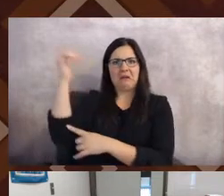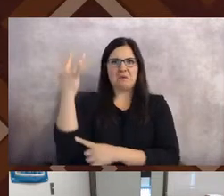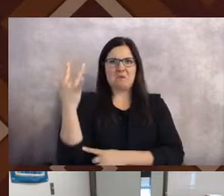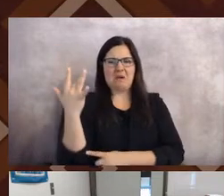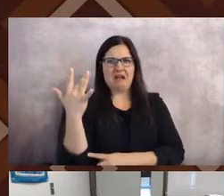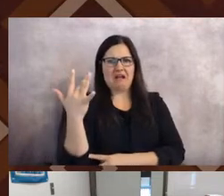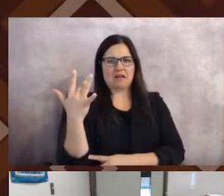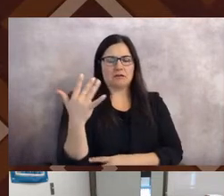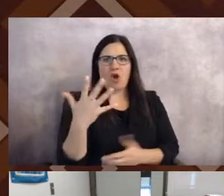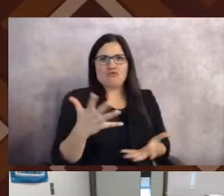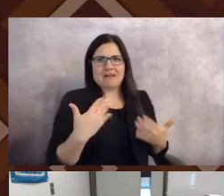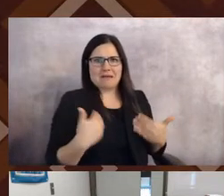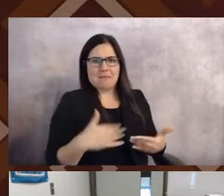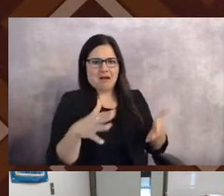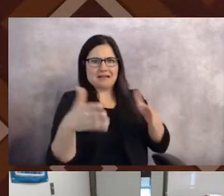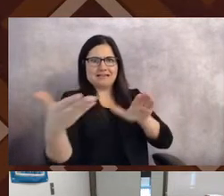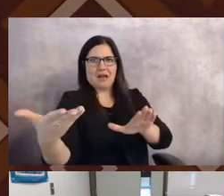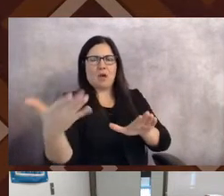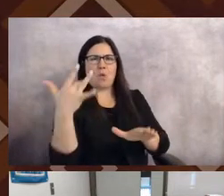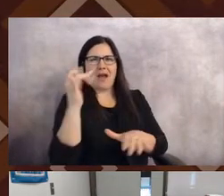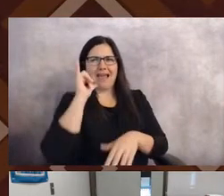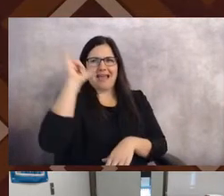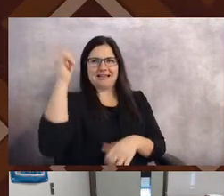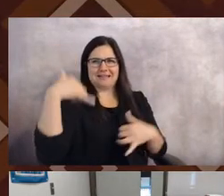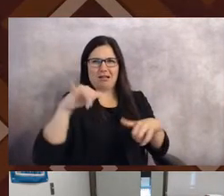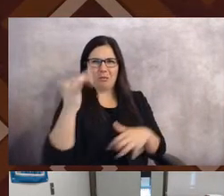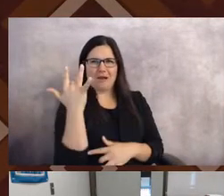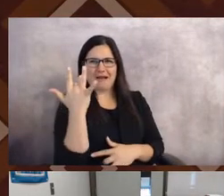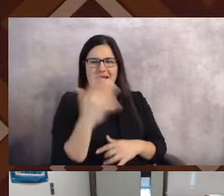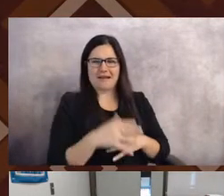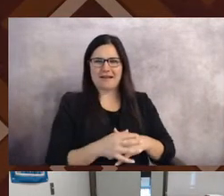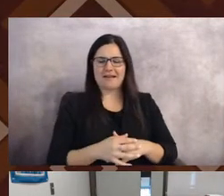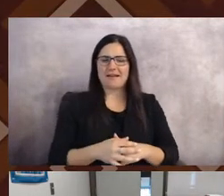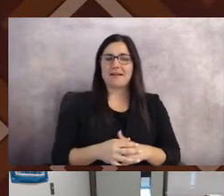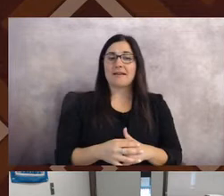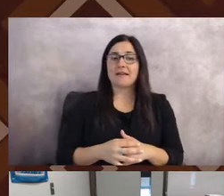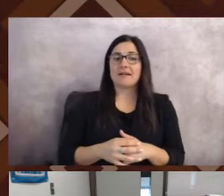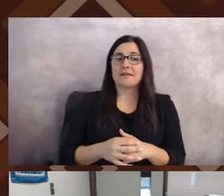Dead already? I mean, so I don't know